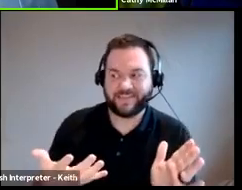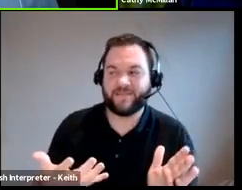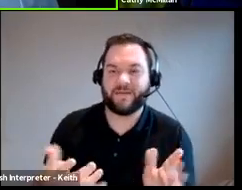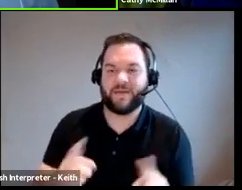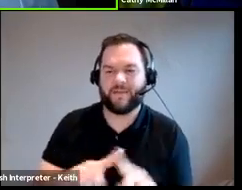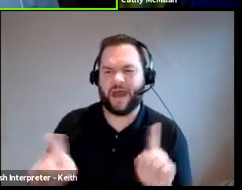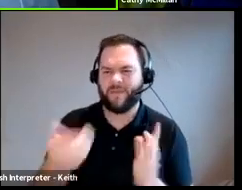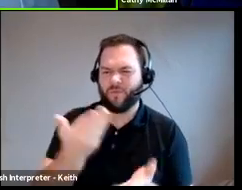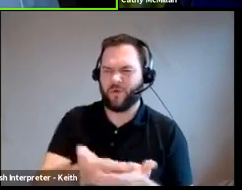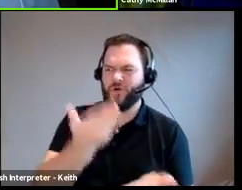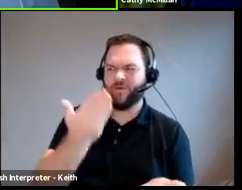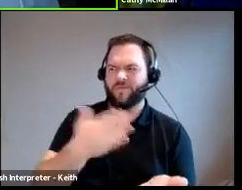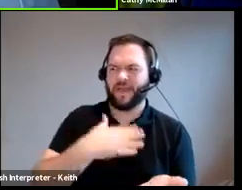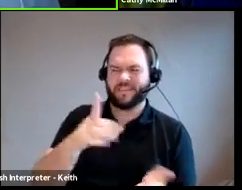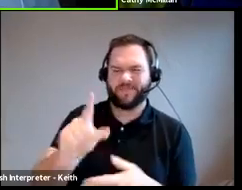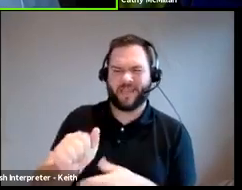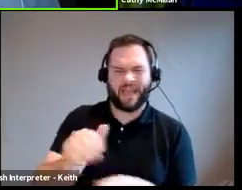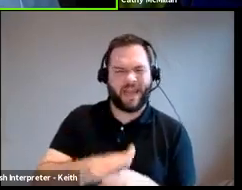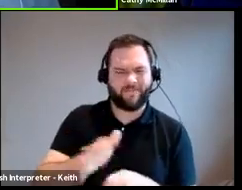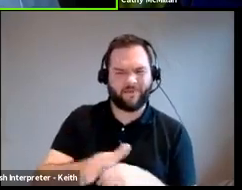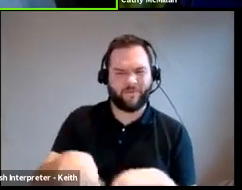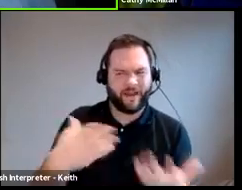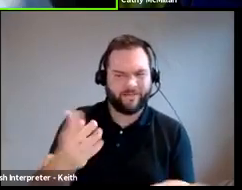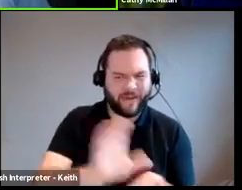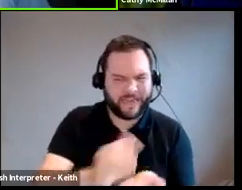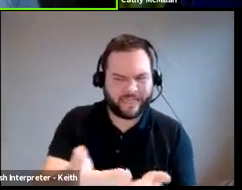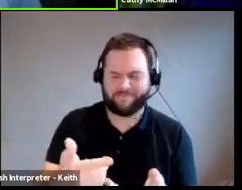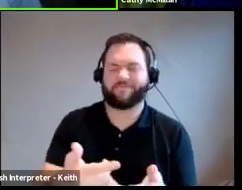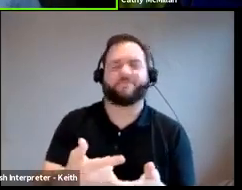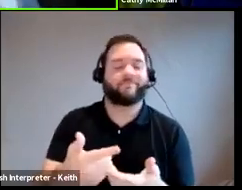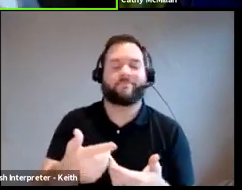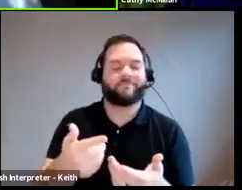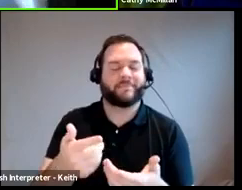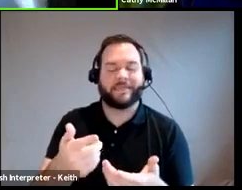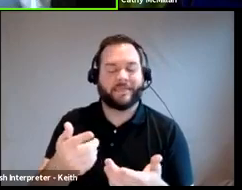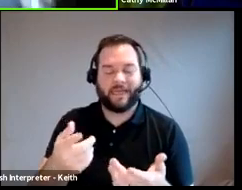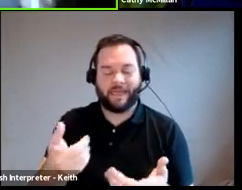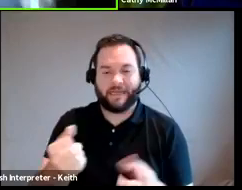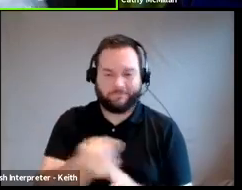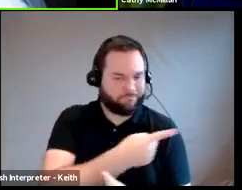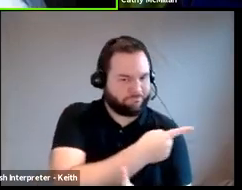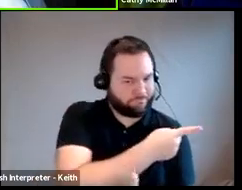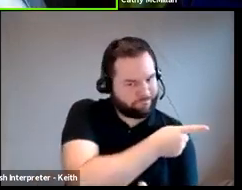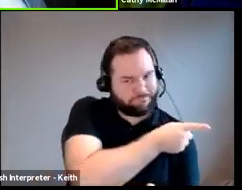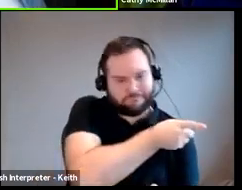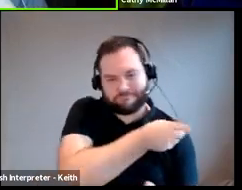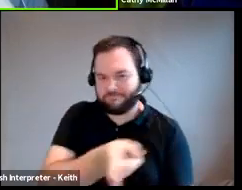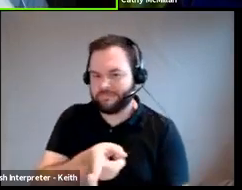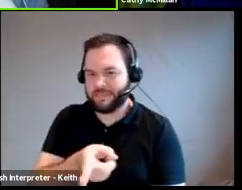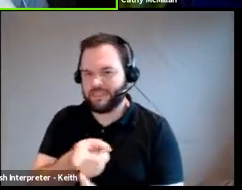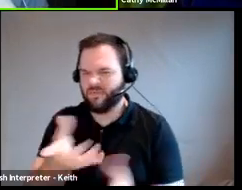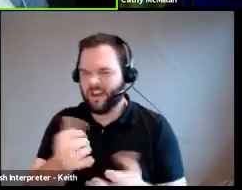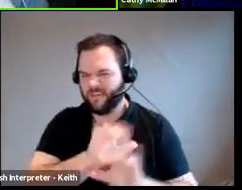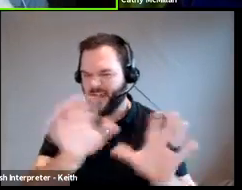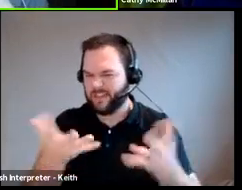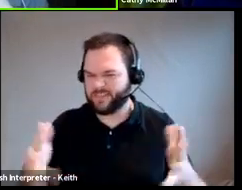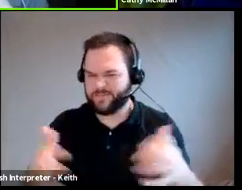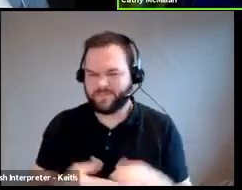That's what that is. , but now you have to prove , but now you have to prove that you're disabled enough to even get that so that's a side note, I wanted to Clarify for. for